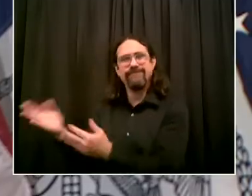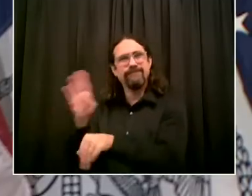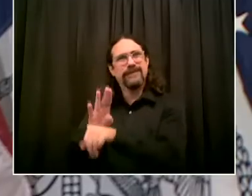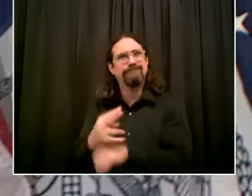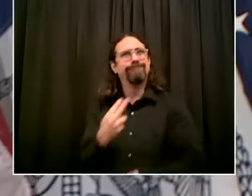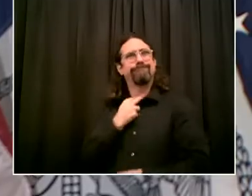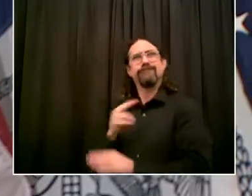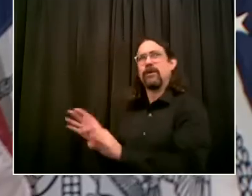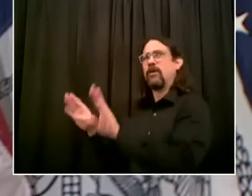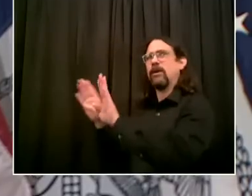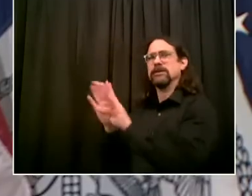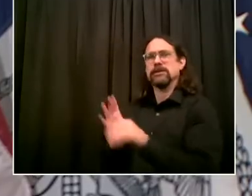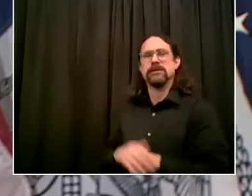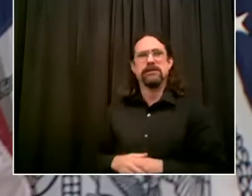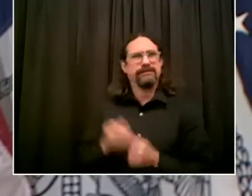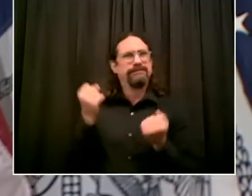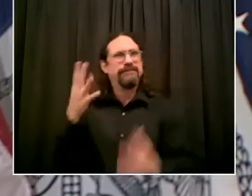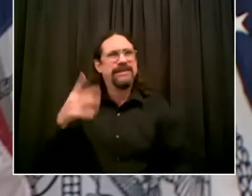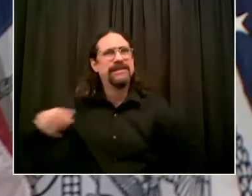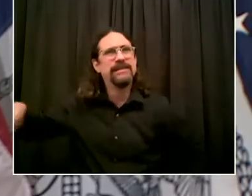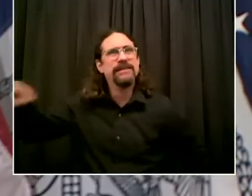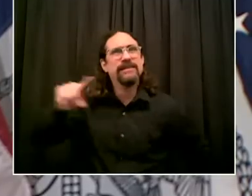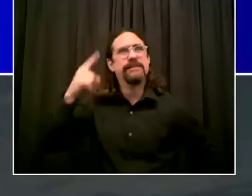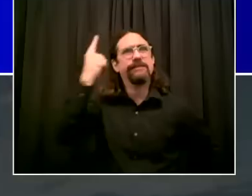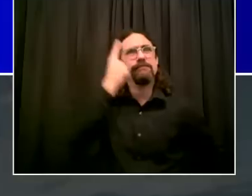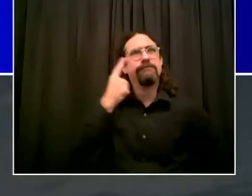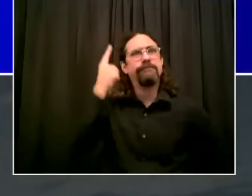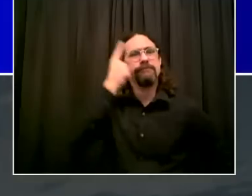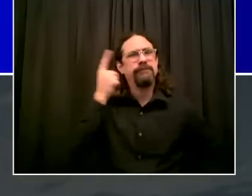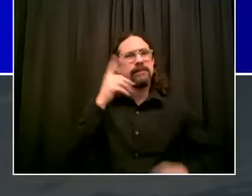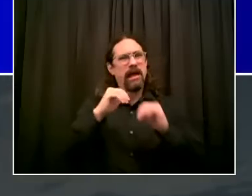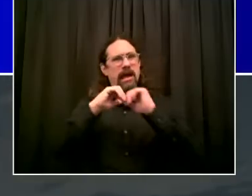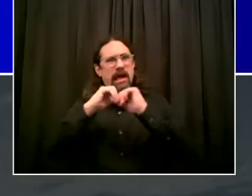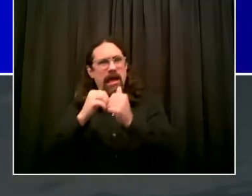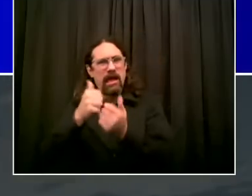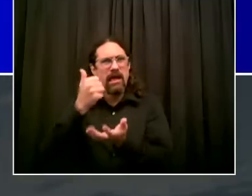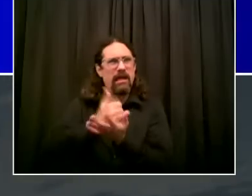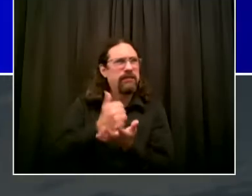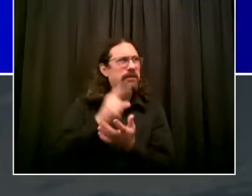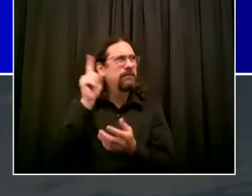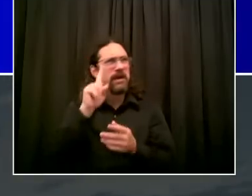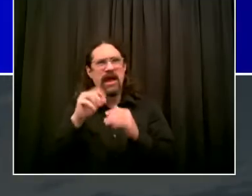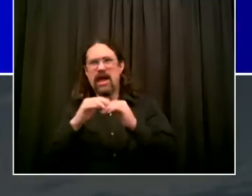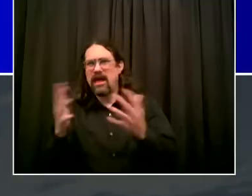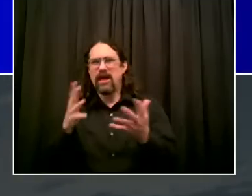PARTICULAR MOMENT? WE HAVE LAUNCH AN ONLINE TOOL TO HELP BUSINEE SS S OWNERS GET ANSWERS AND ALL NDIIIDVIUALS IN THE ZONEES GET